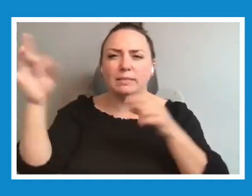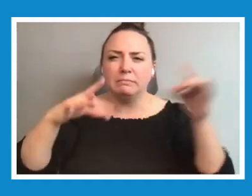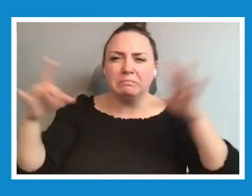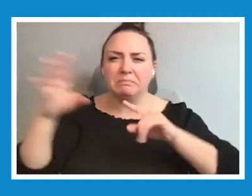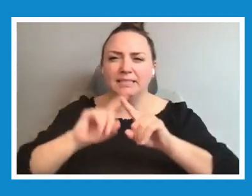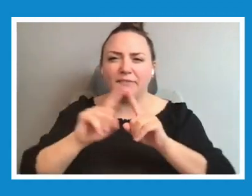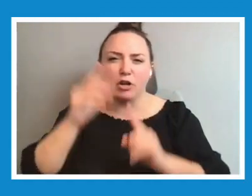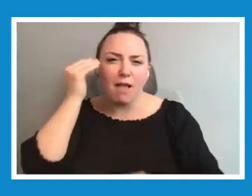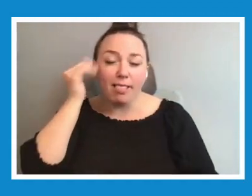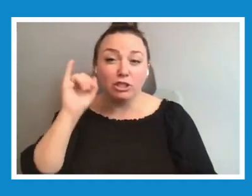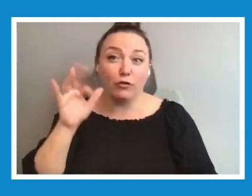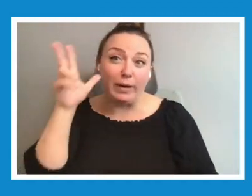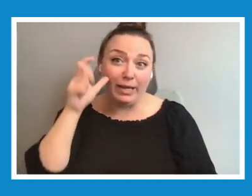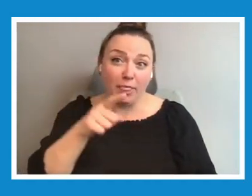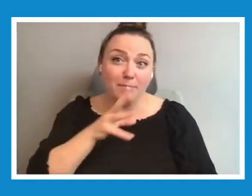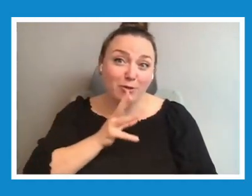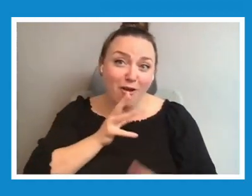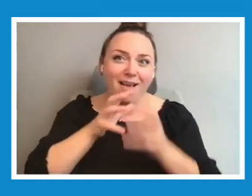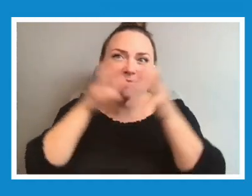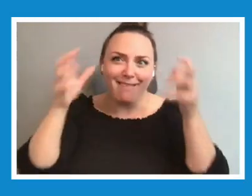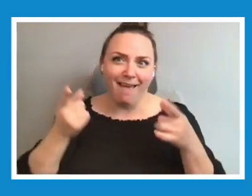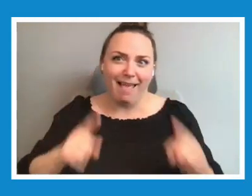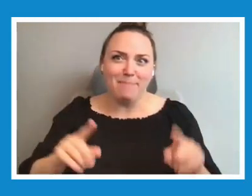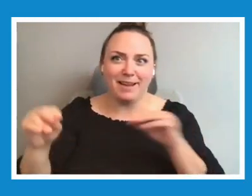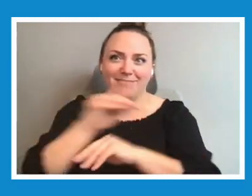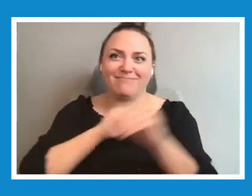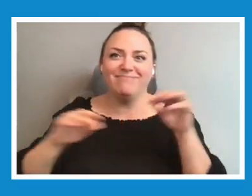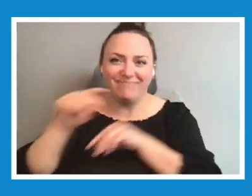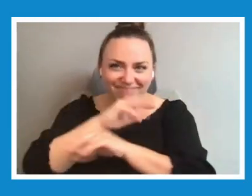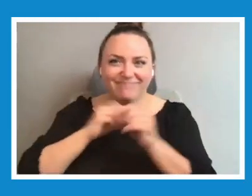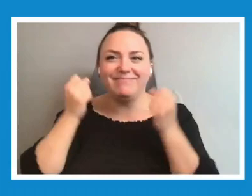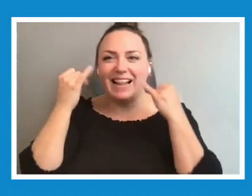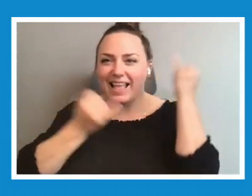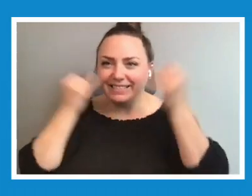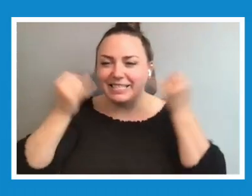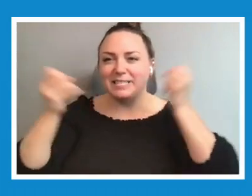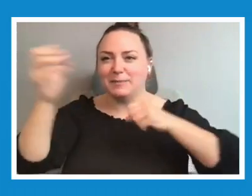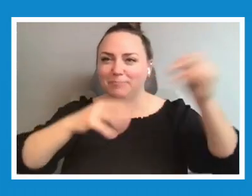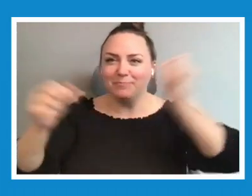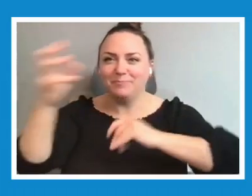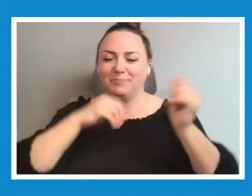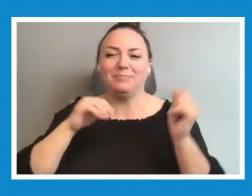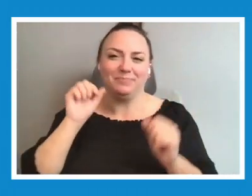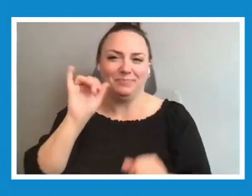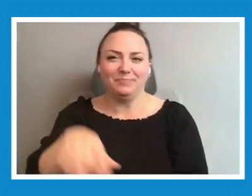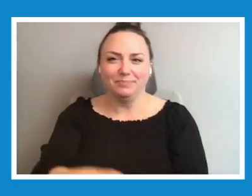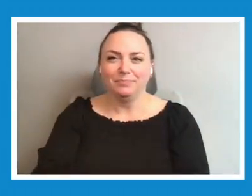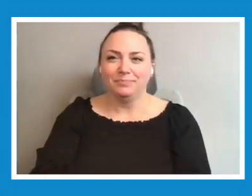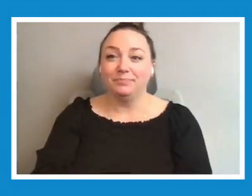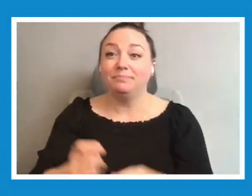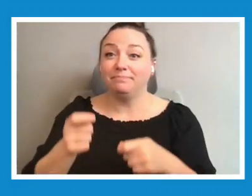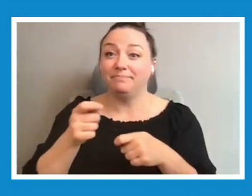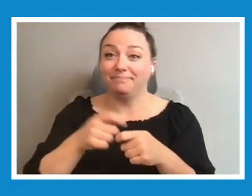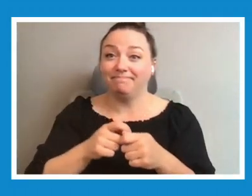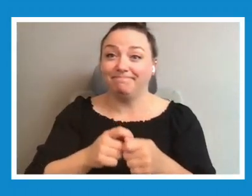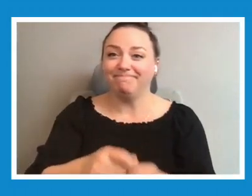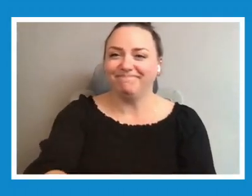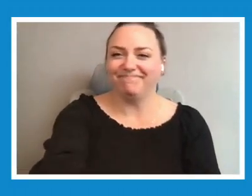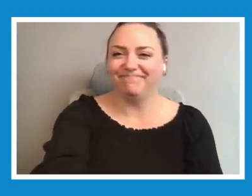talking there's a lot going on lots of ideas and thoughts jumping out all the time